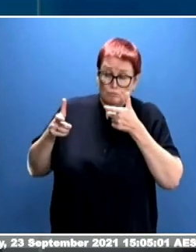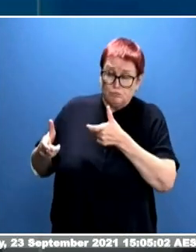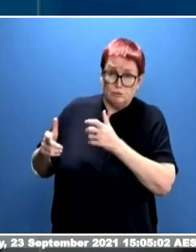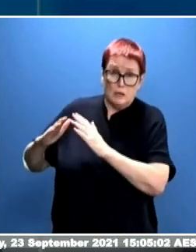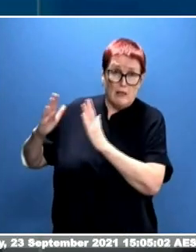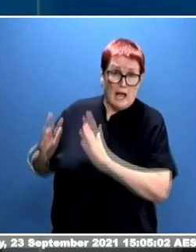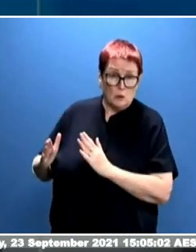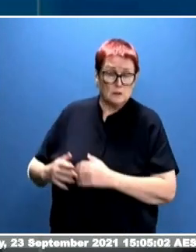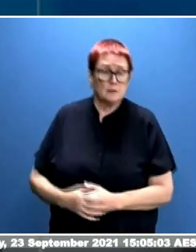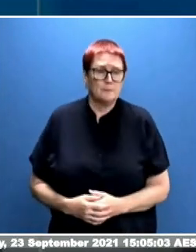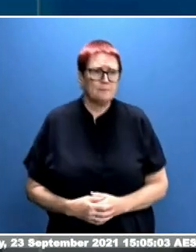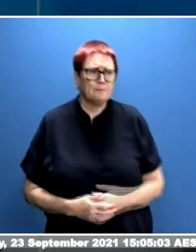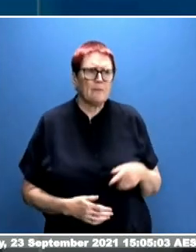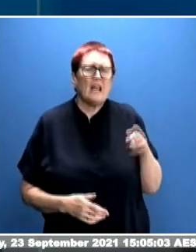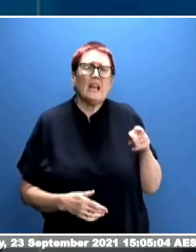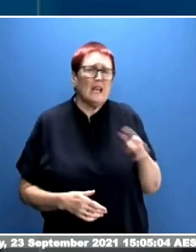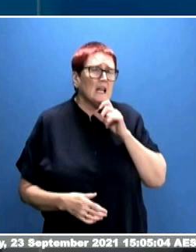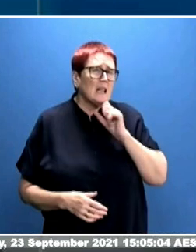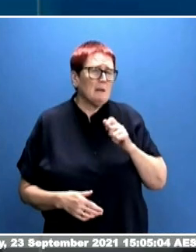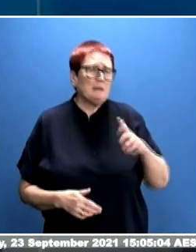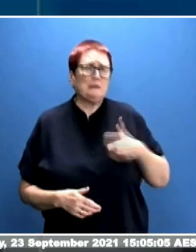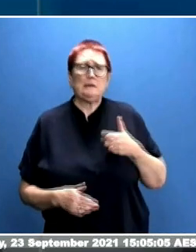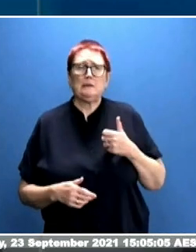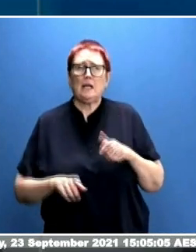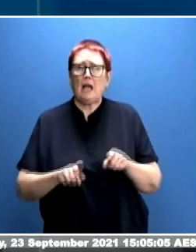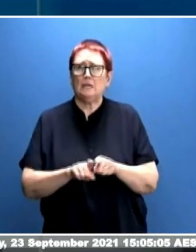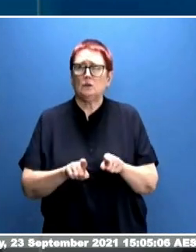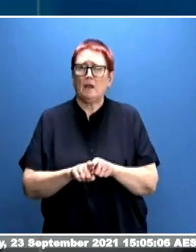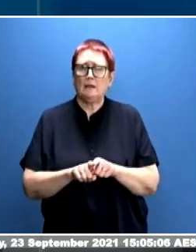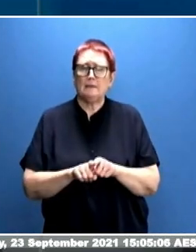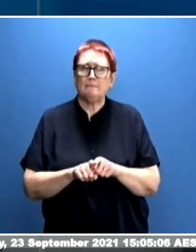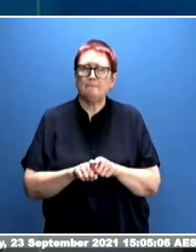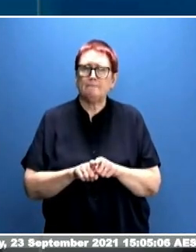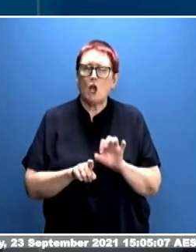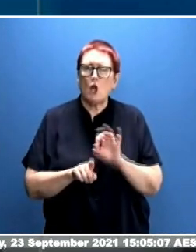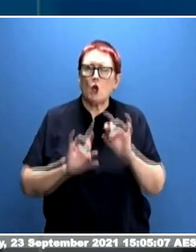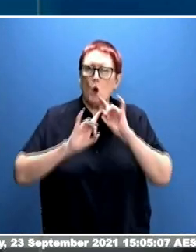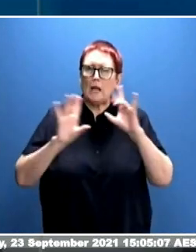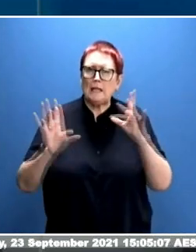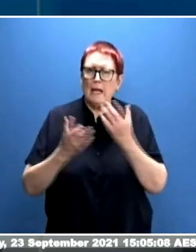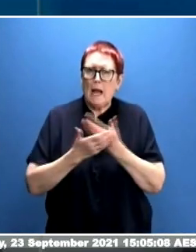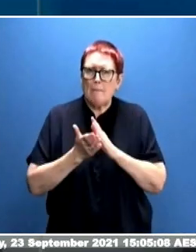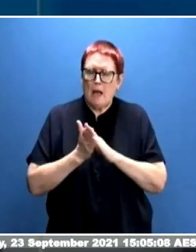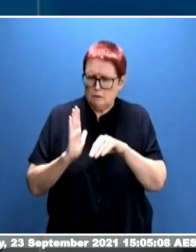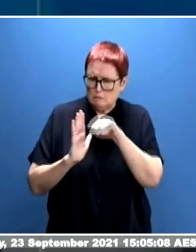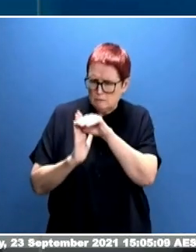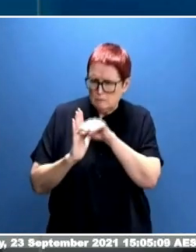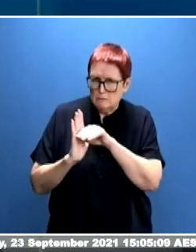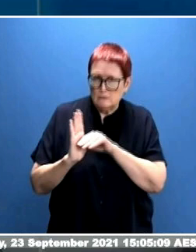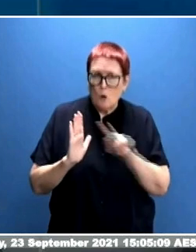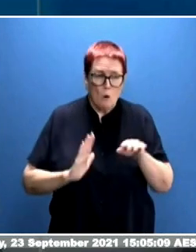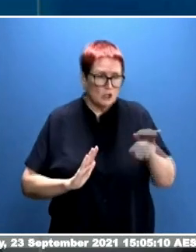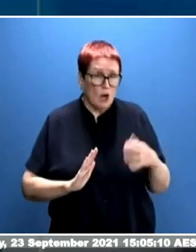eligibility criteria not being precise, or not being within the legislation so